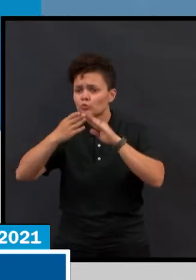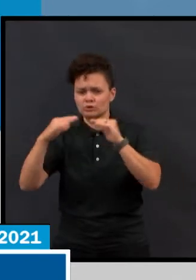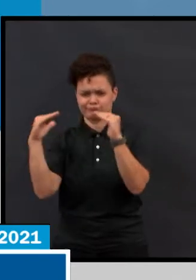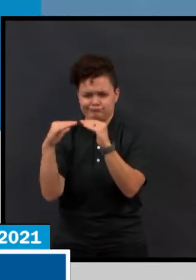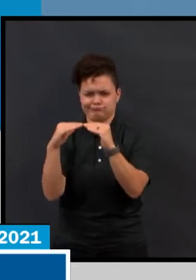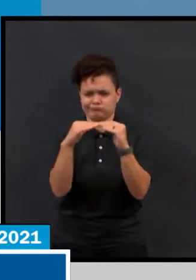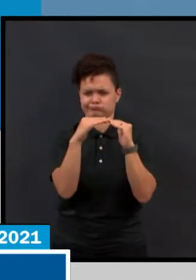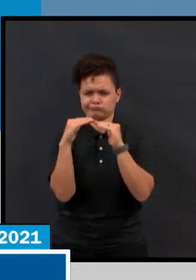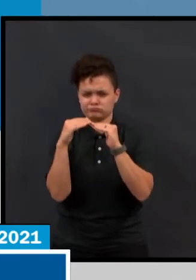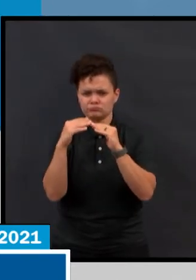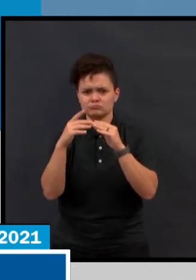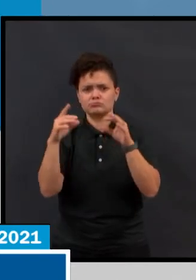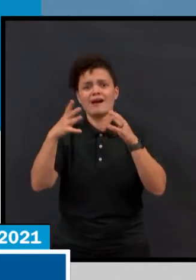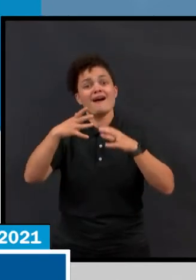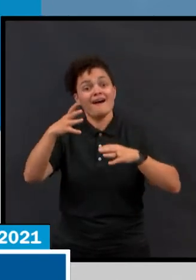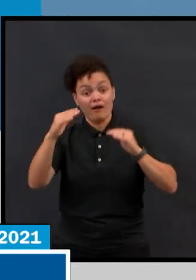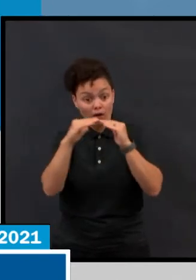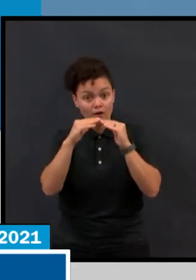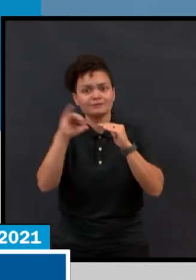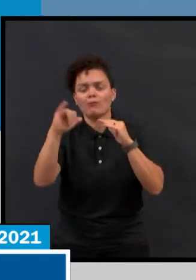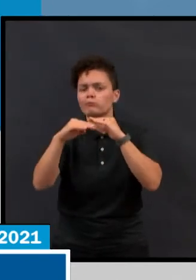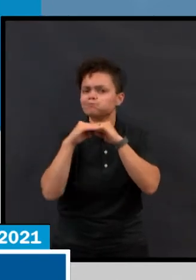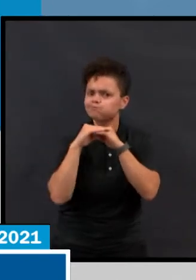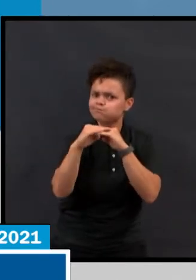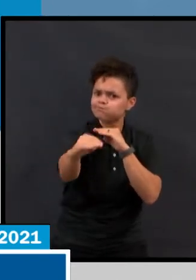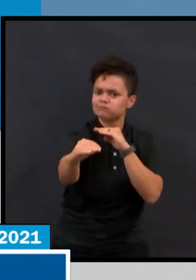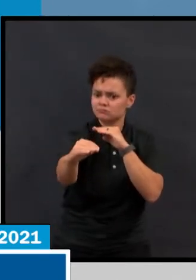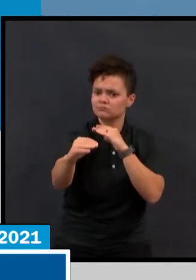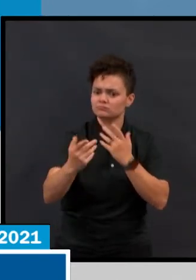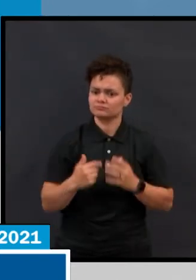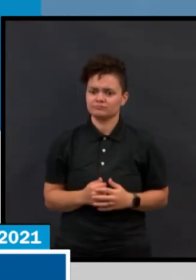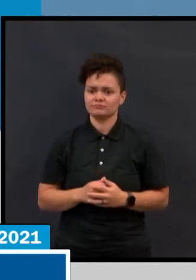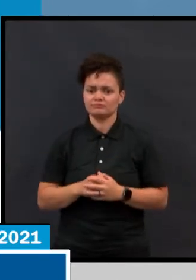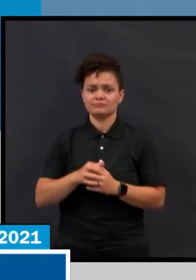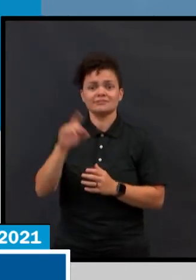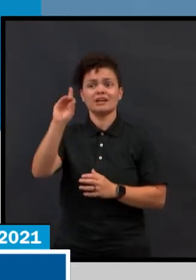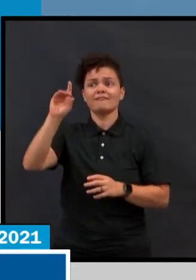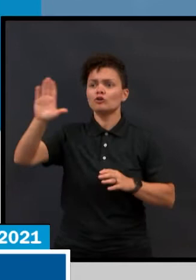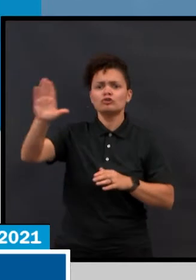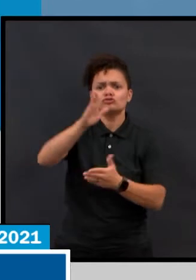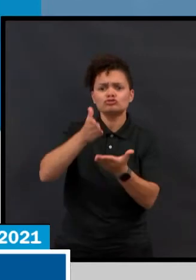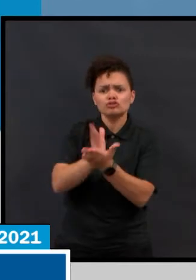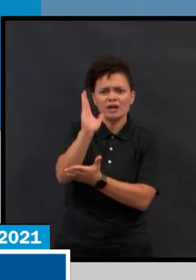denver rights we're gonna be focused on focused on some key areas homelessness obviously is an